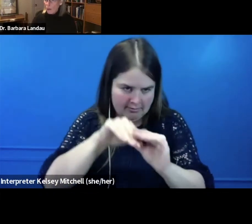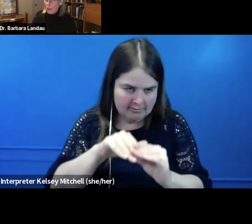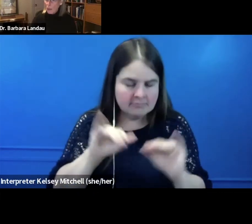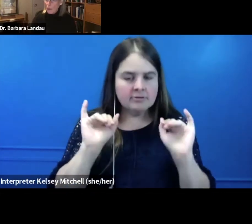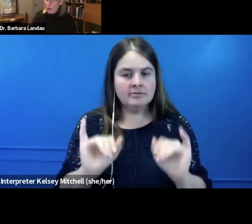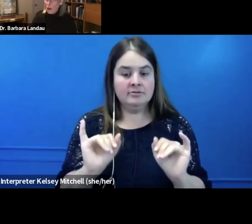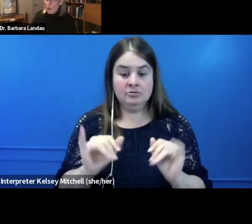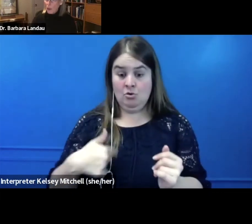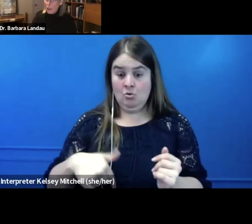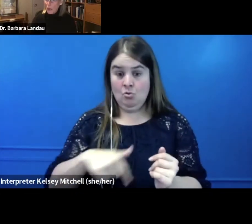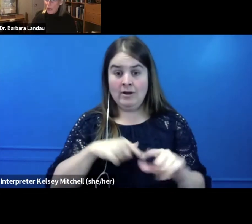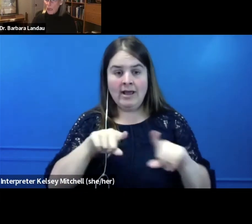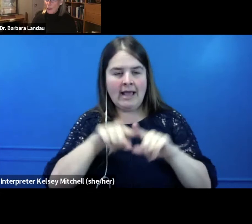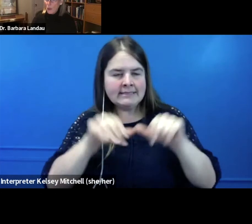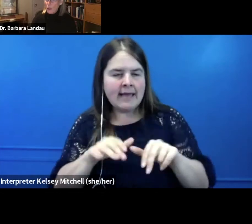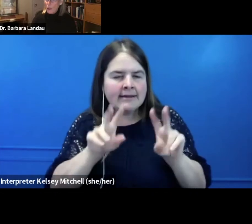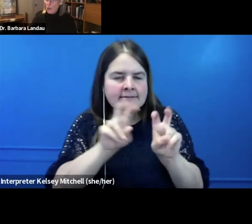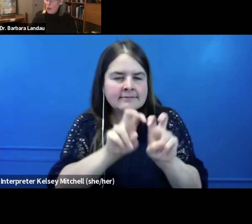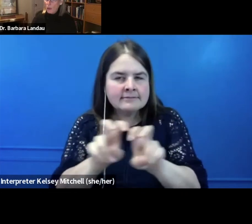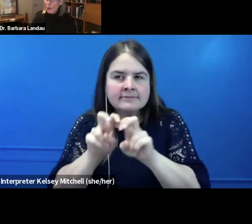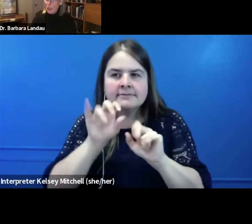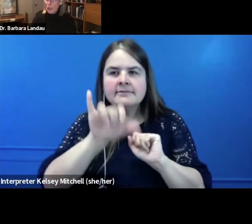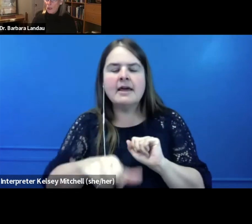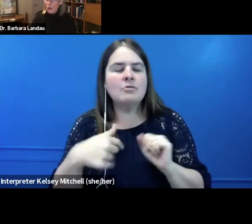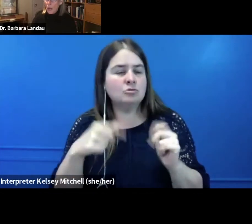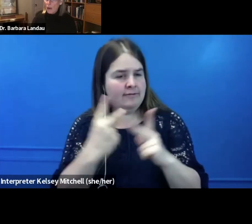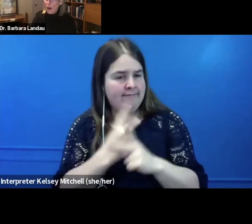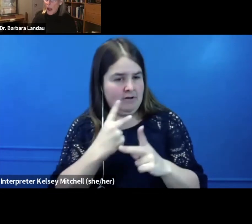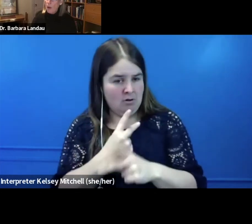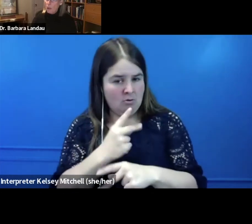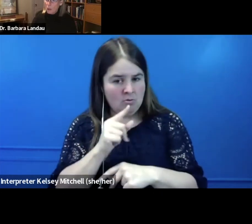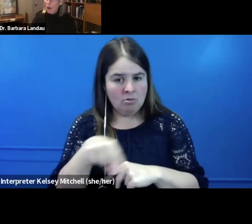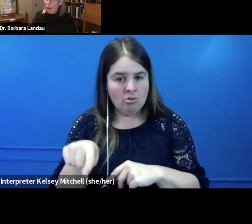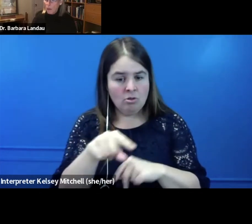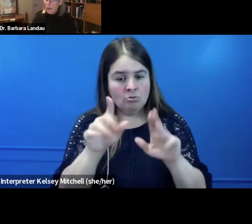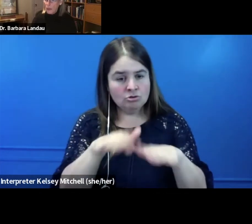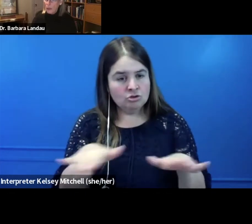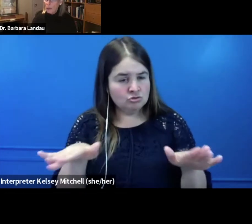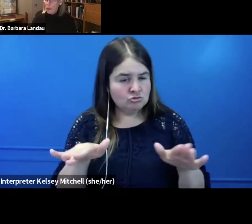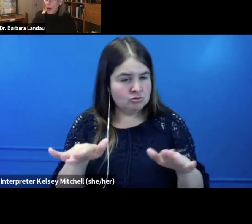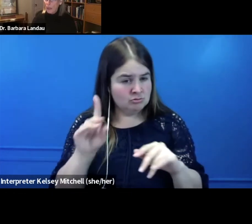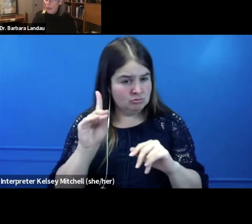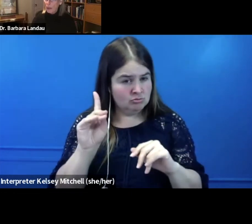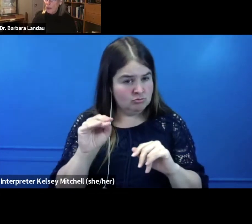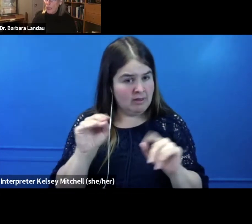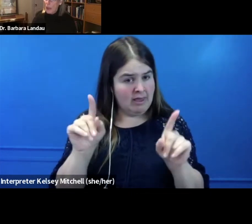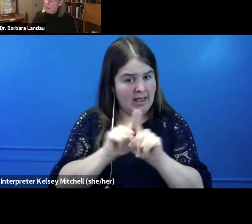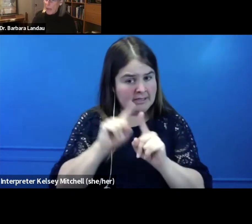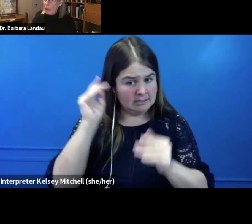william syndrome that we started to ask the question well do these children ever